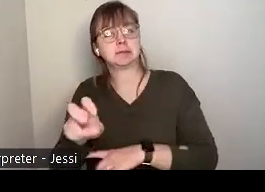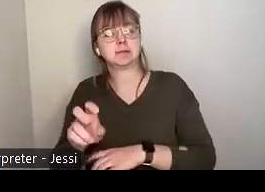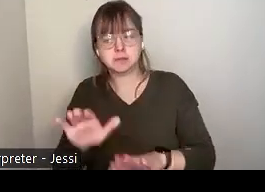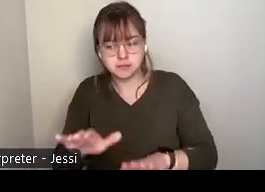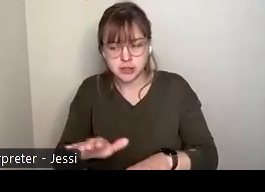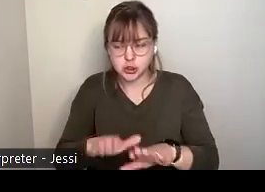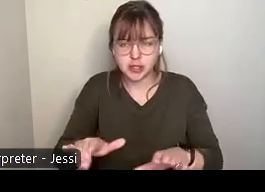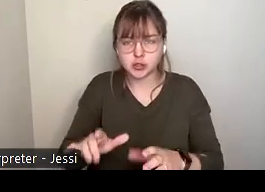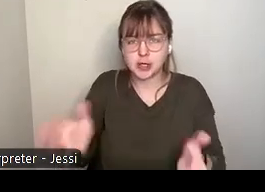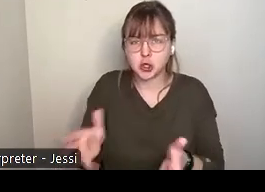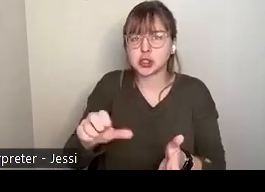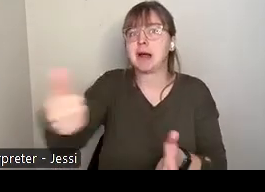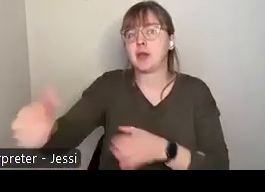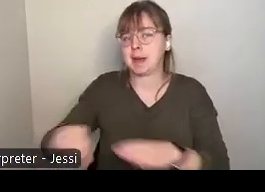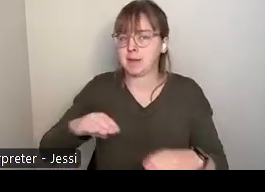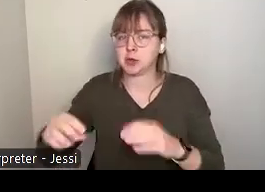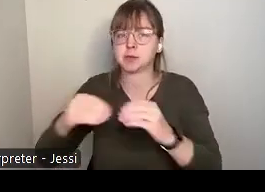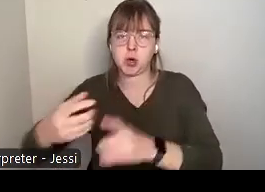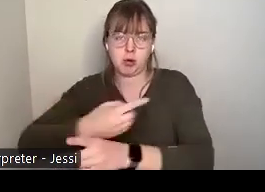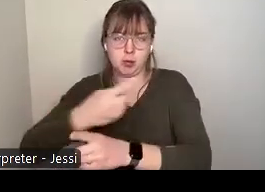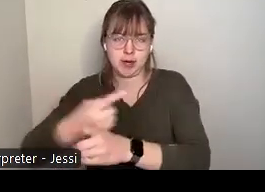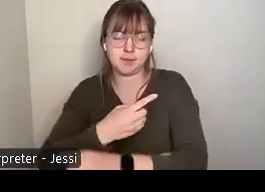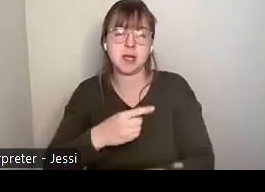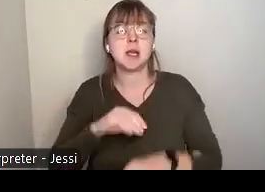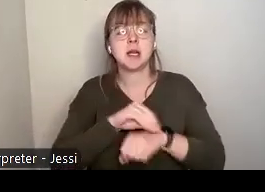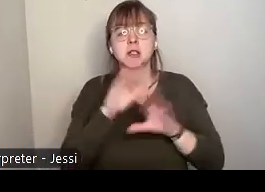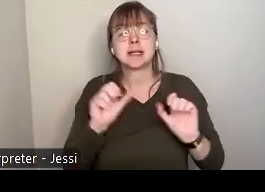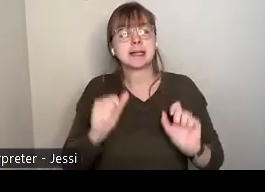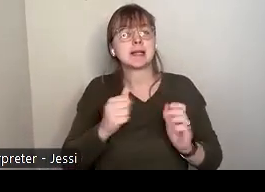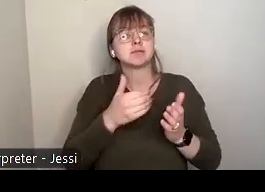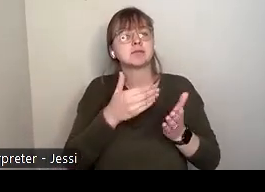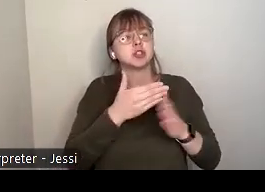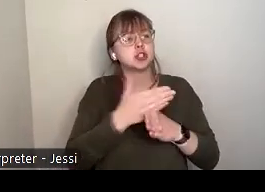also share some information about how common this behavior is at this age and common reasons